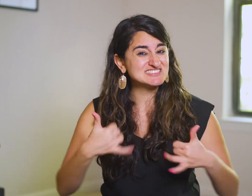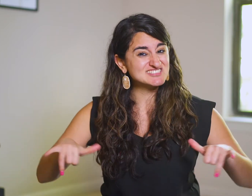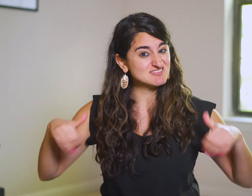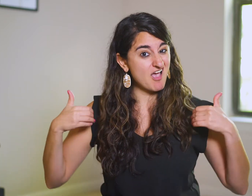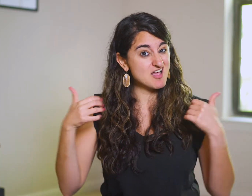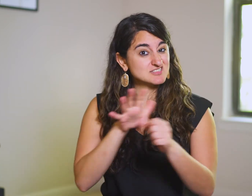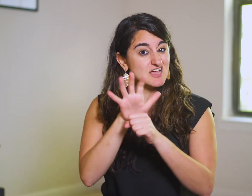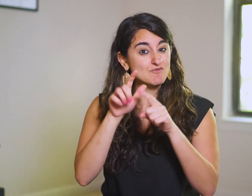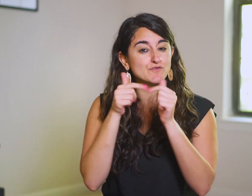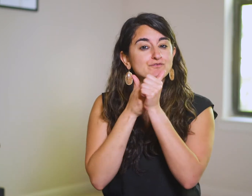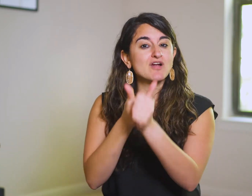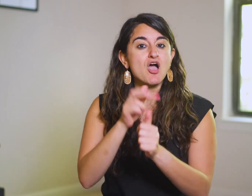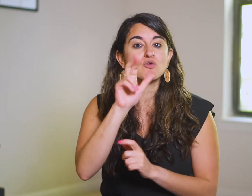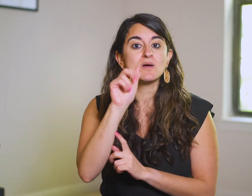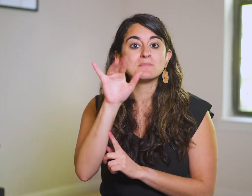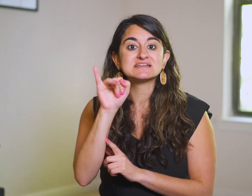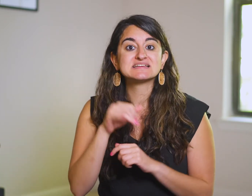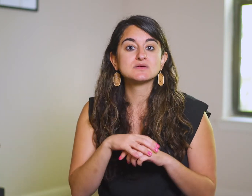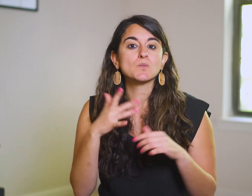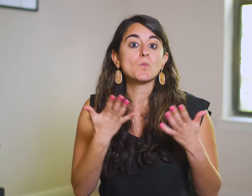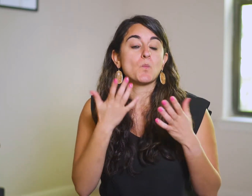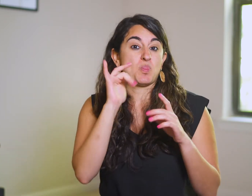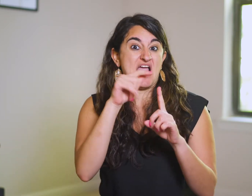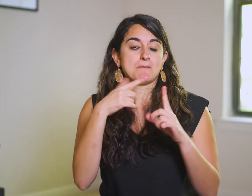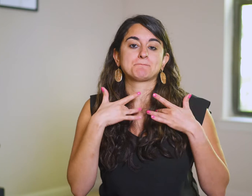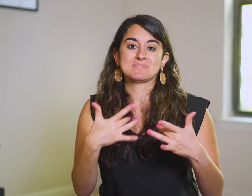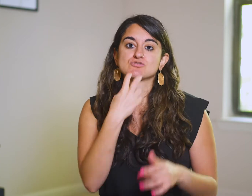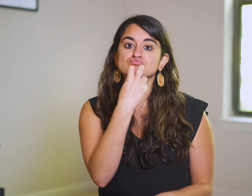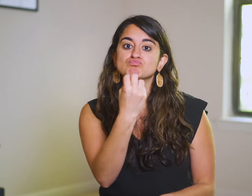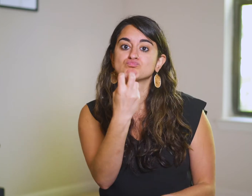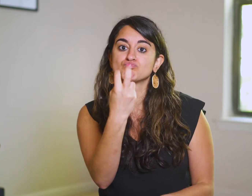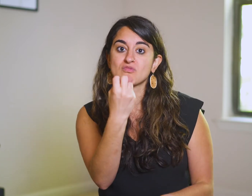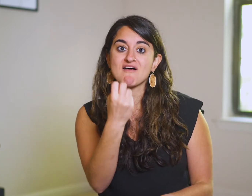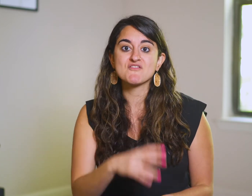They’re still young enough to follow a rabbi, which usually happens at age twelve,